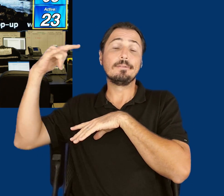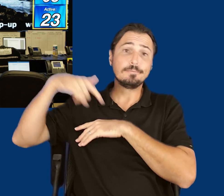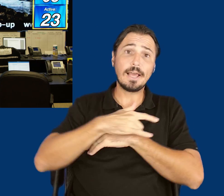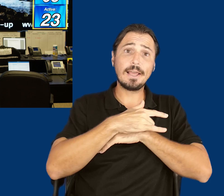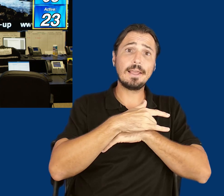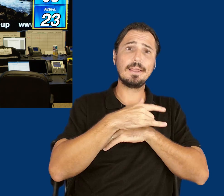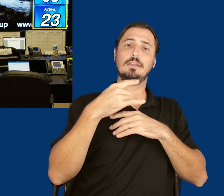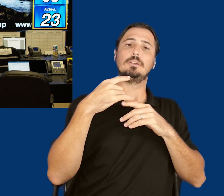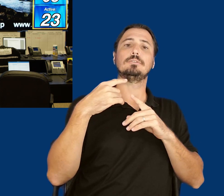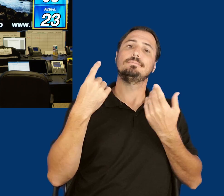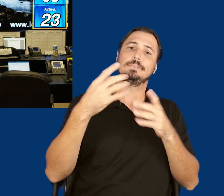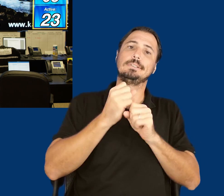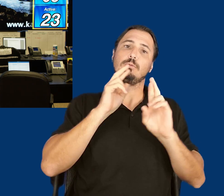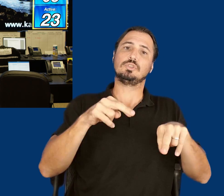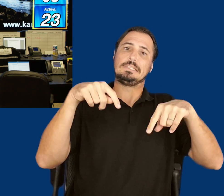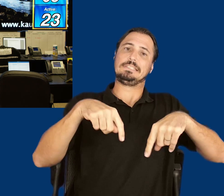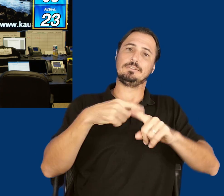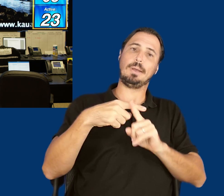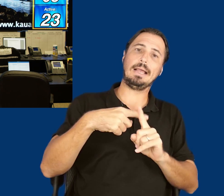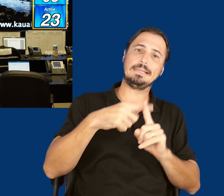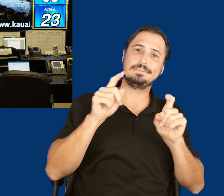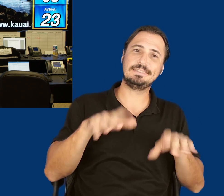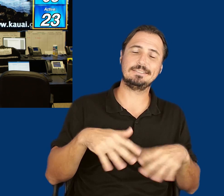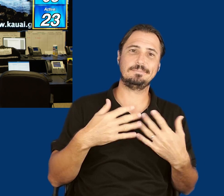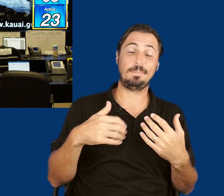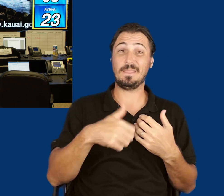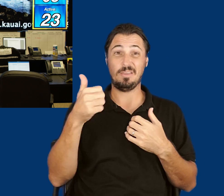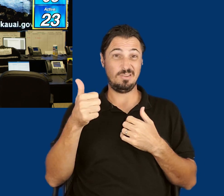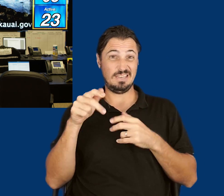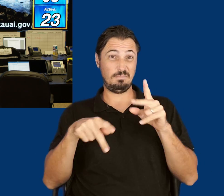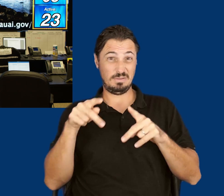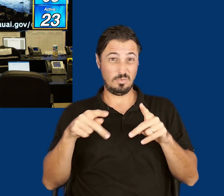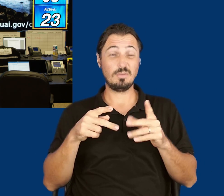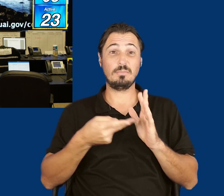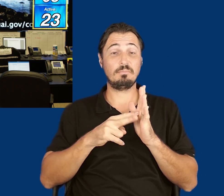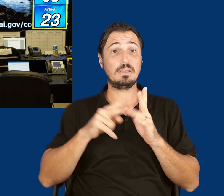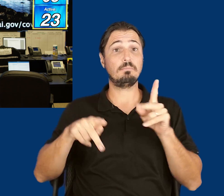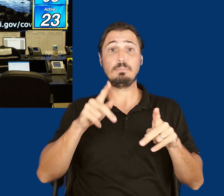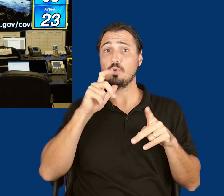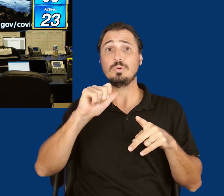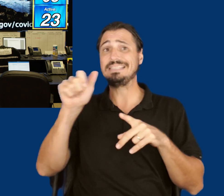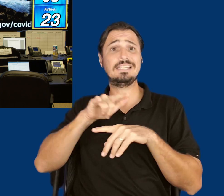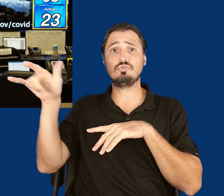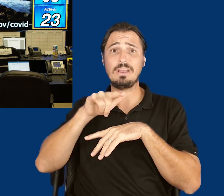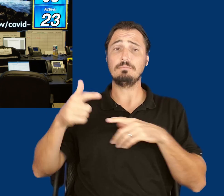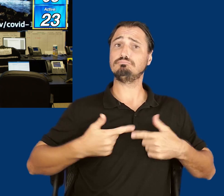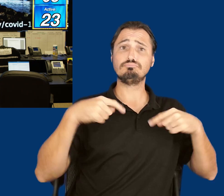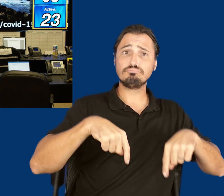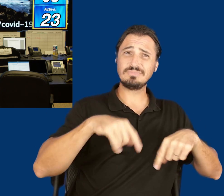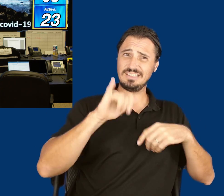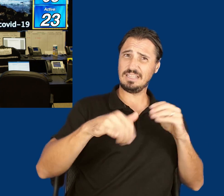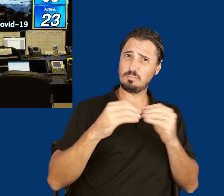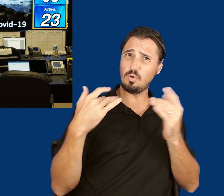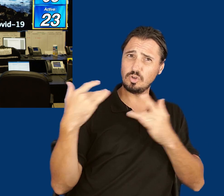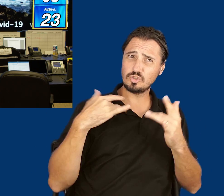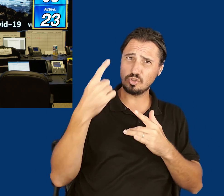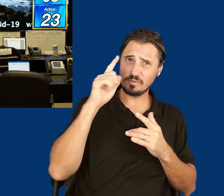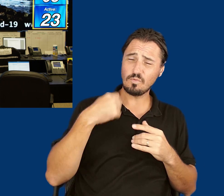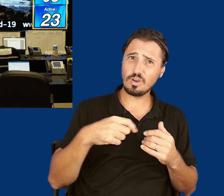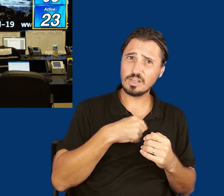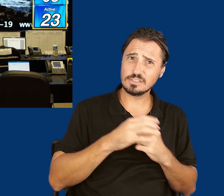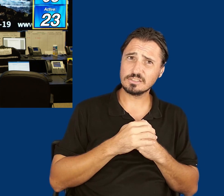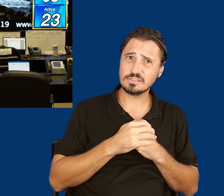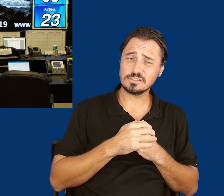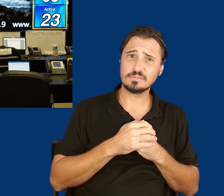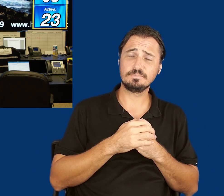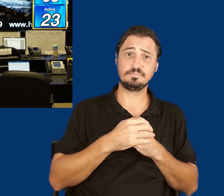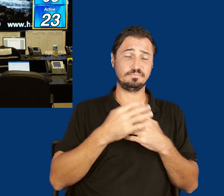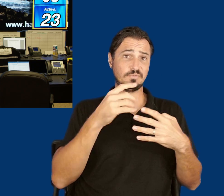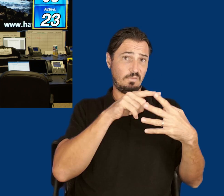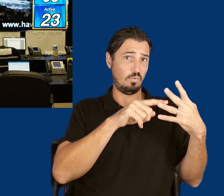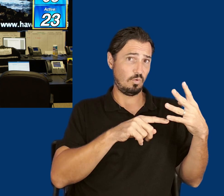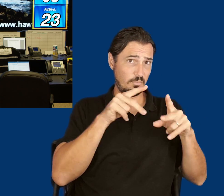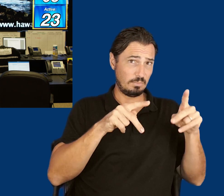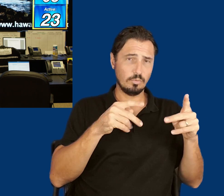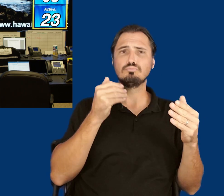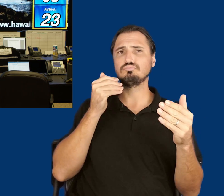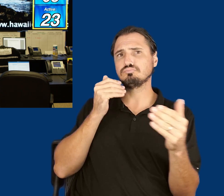The other 10 cases, in residents who did not travel, are if anything an even greater cause for alarm. Four of these are residents who were in close contact with travelers. The other 6 are